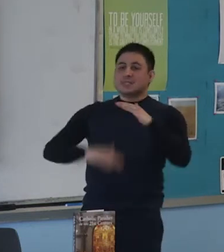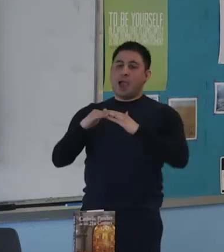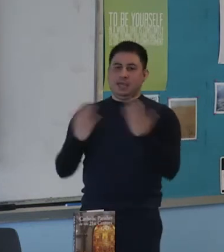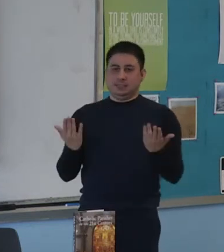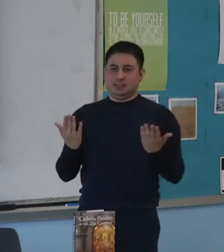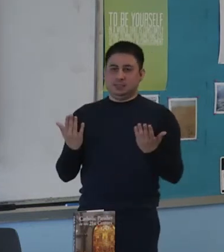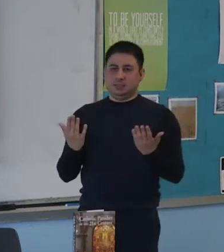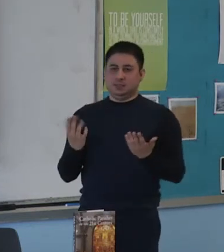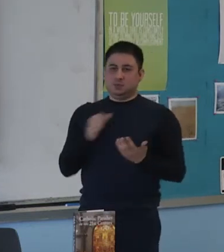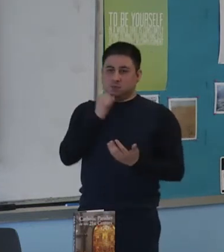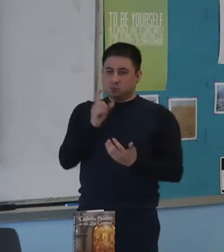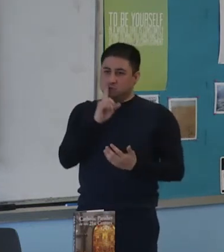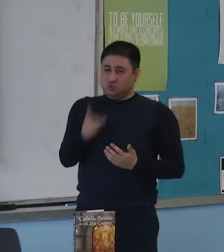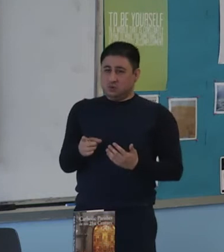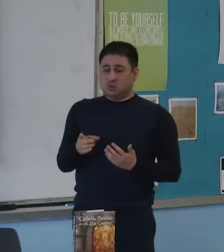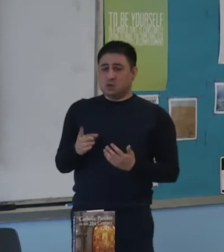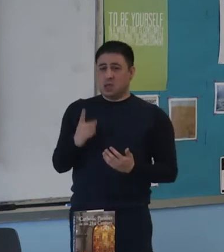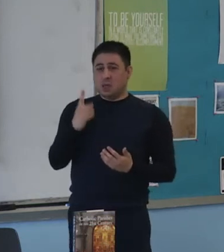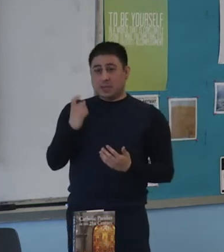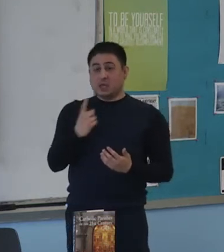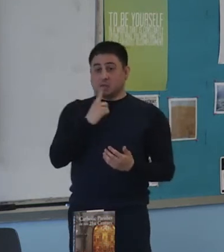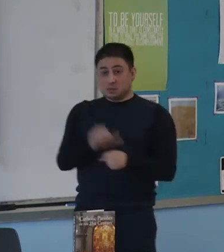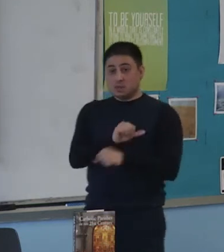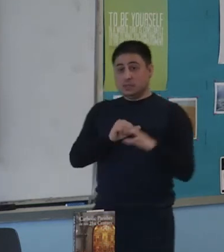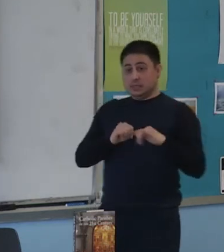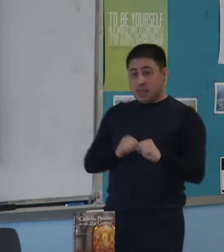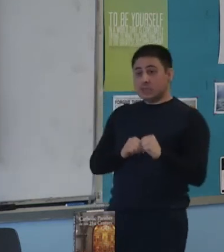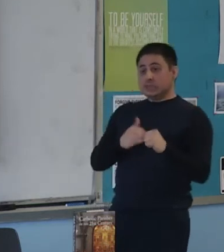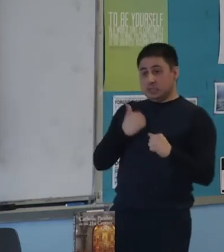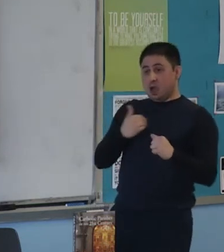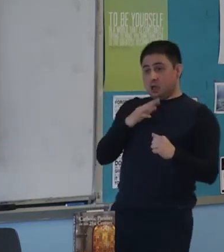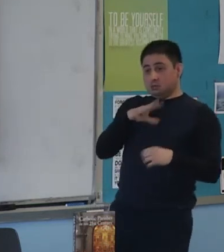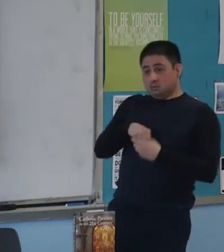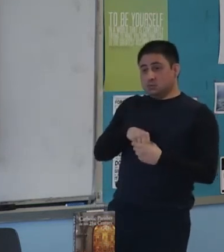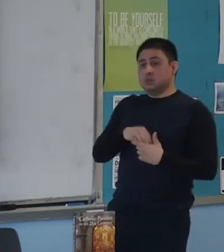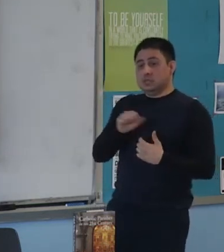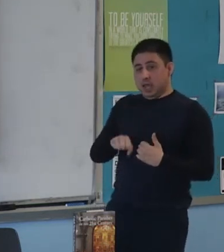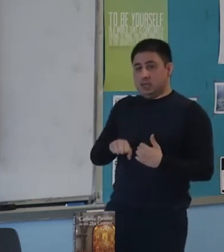because they're saying that young people, or kids, are being included, but we